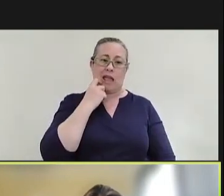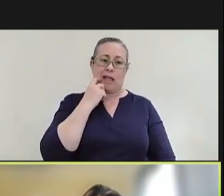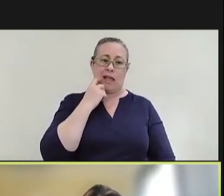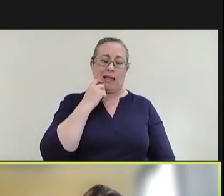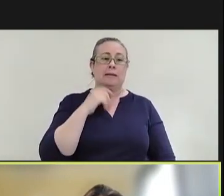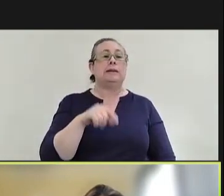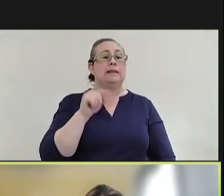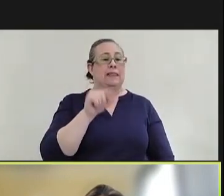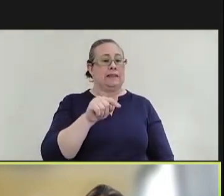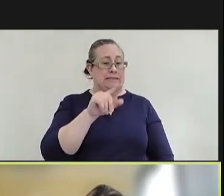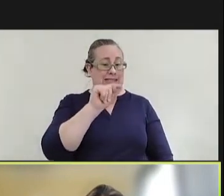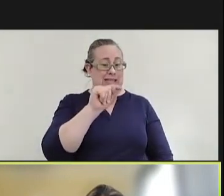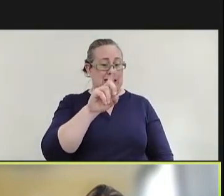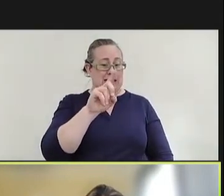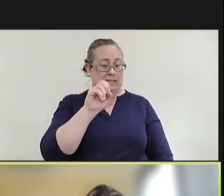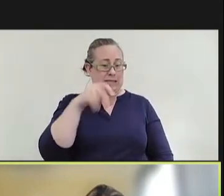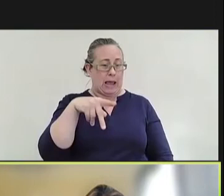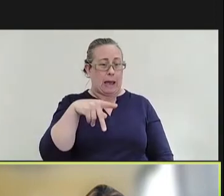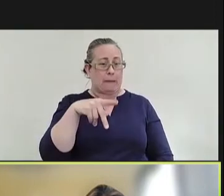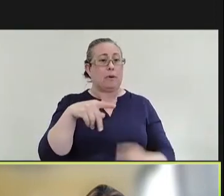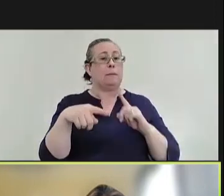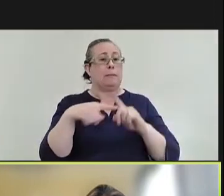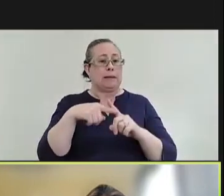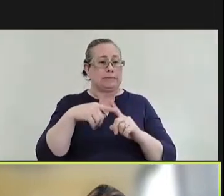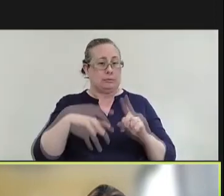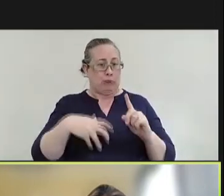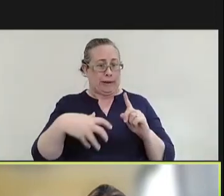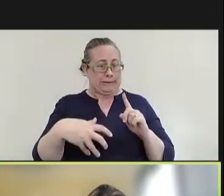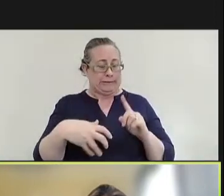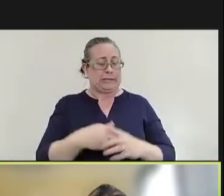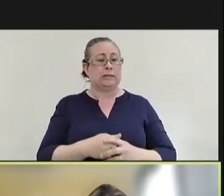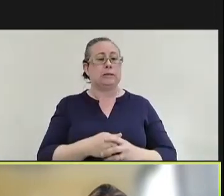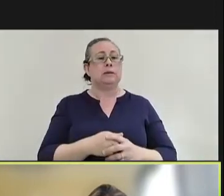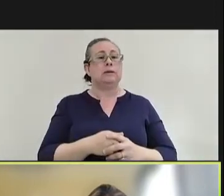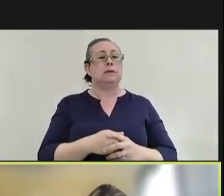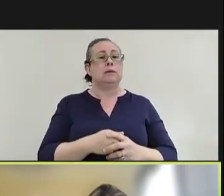So this is looking at Tdap in pregnancy. And then again, when we look at it by age group,